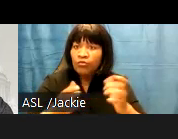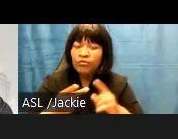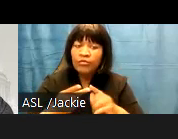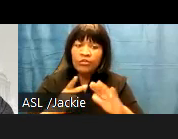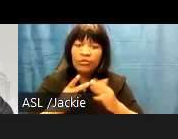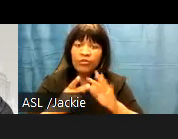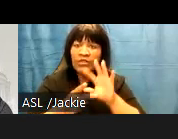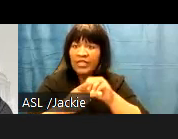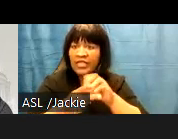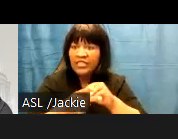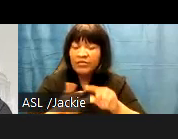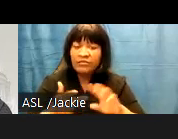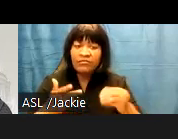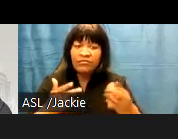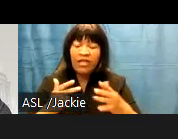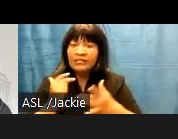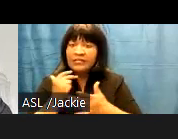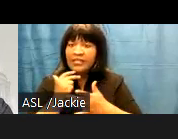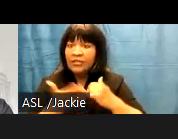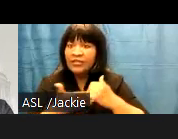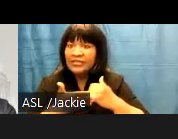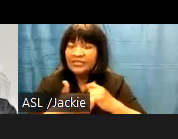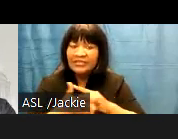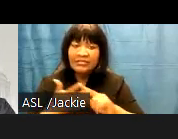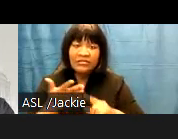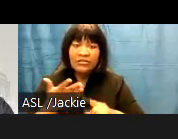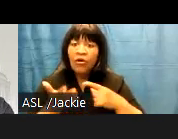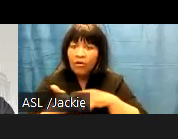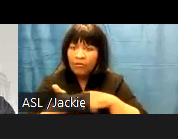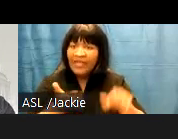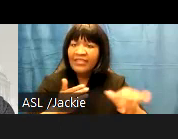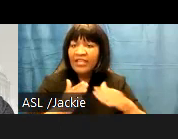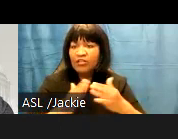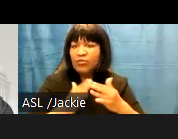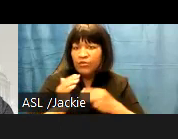provide technical assistance and they pay the community members as well.